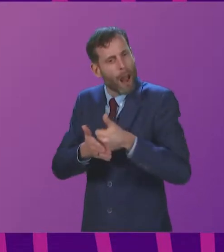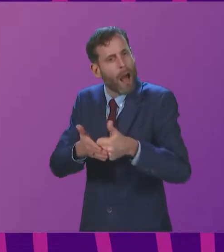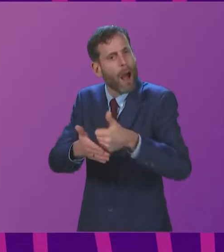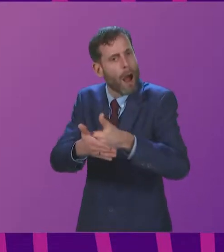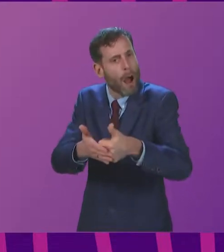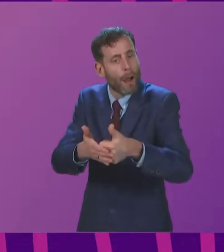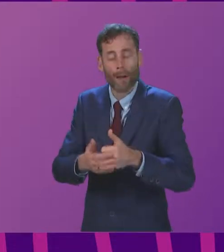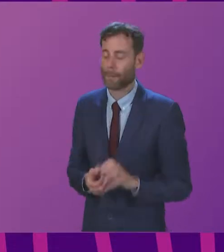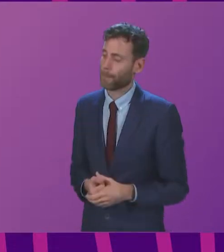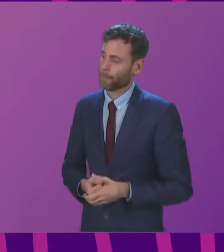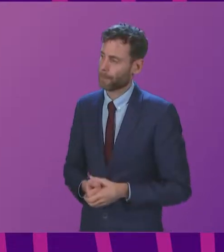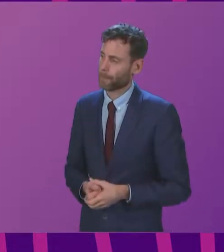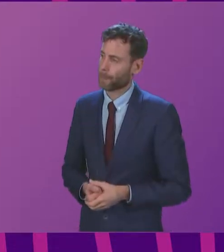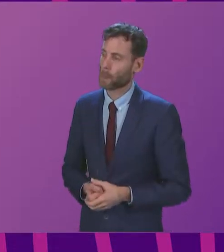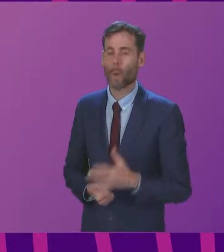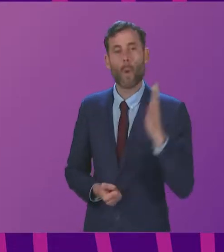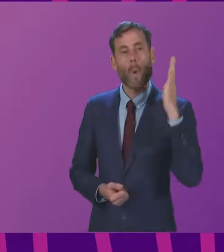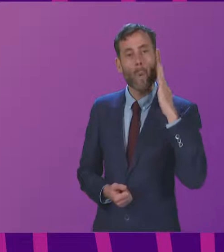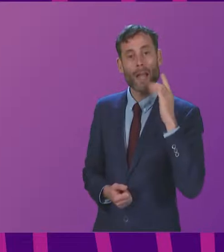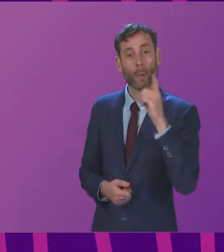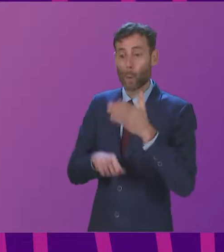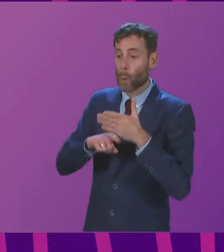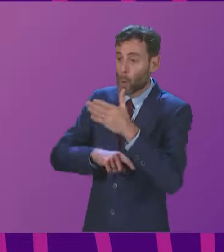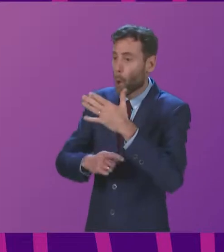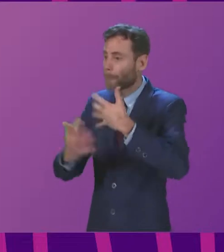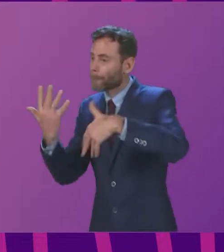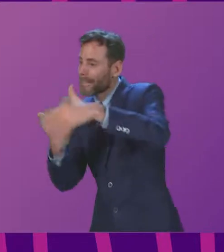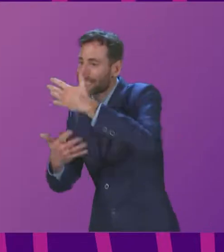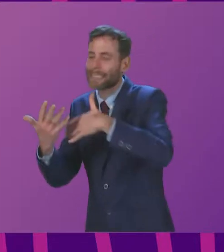On any occasion when you are socialising with others, whether that is going out for drinks